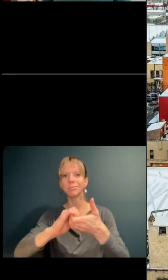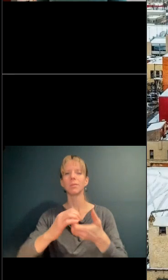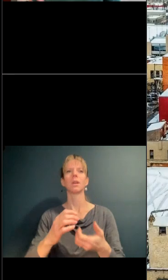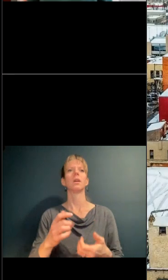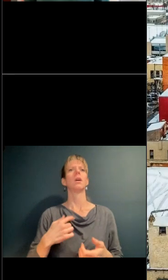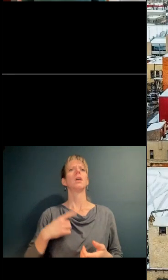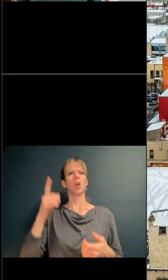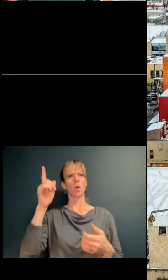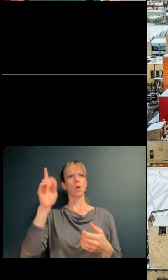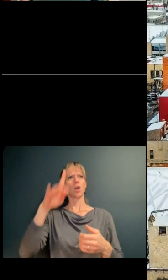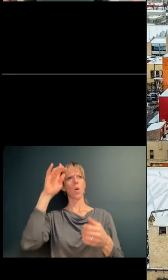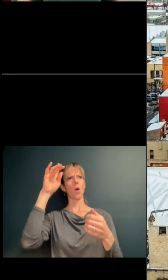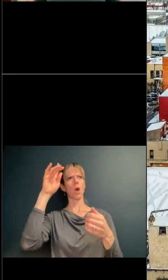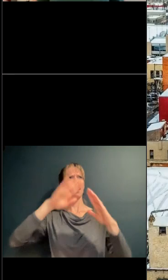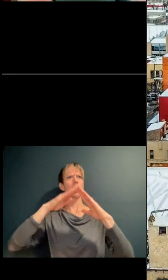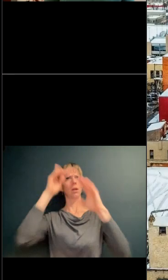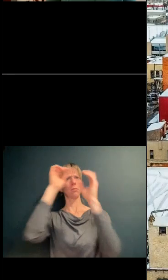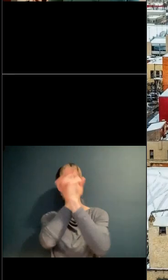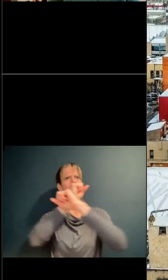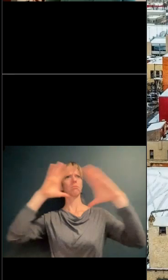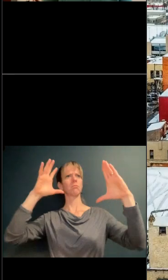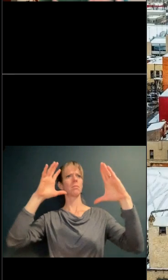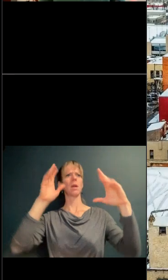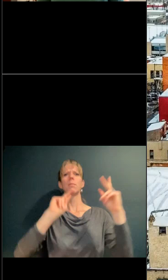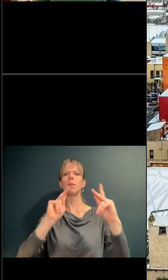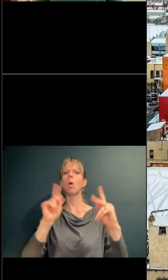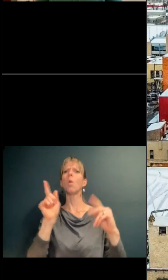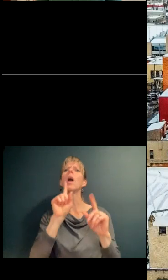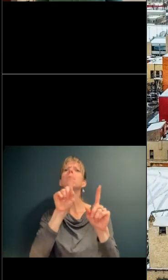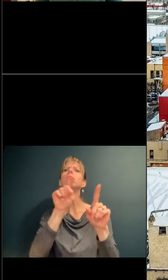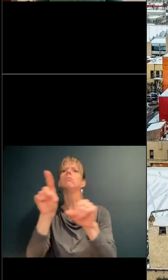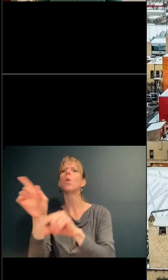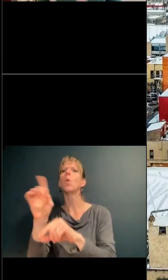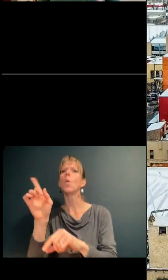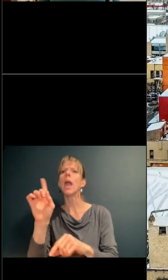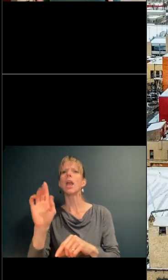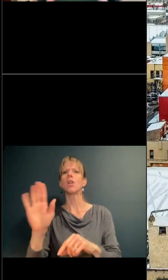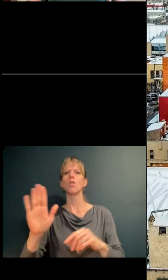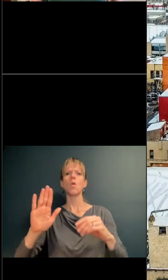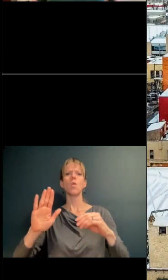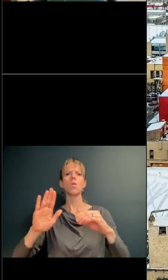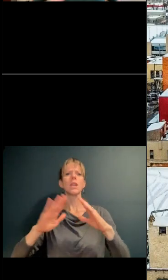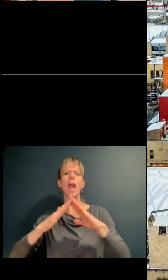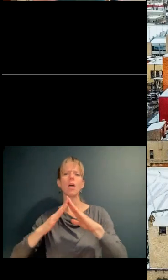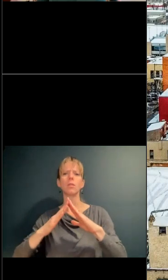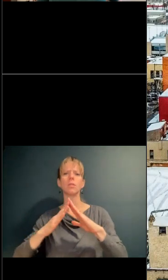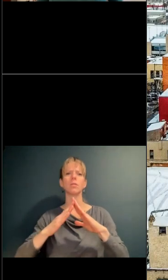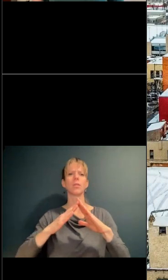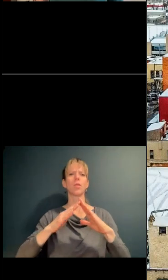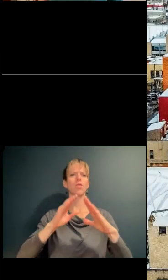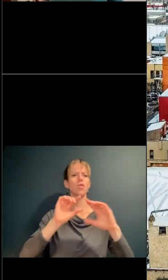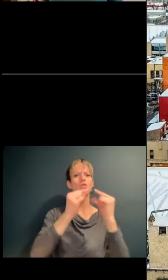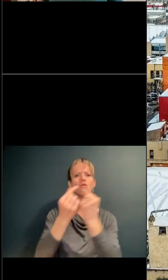Where are the places people spend time in our towns or our counties? What are the groups or networks people affiliate with?